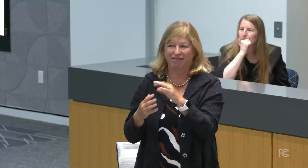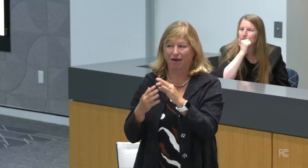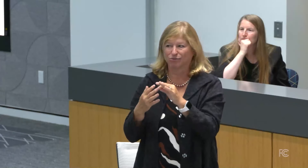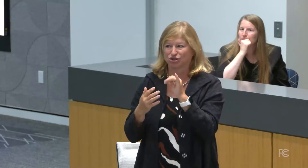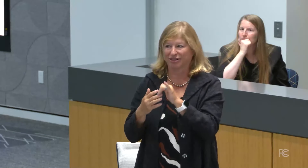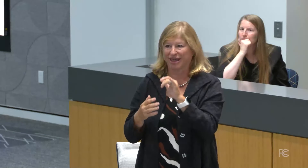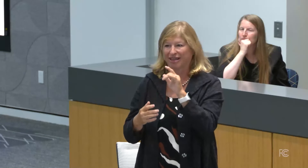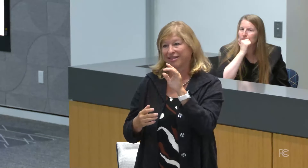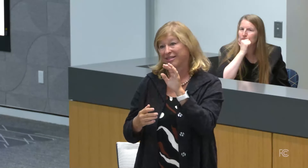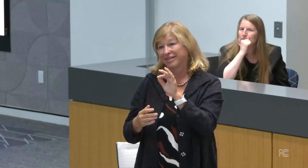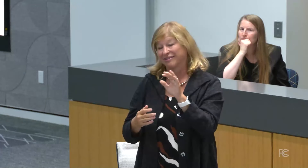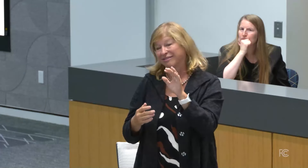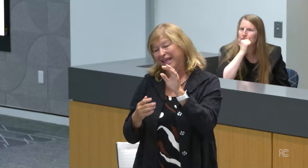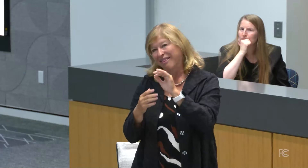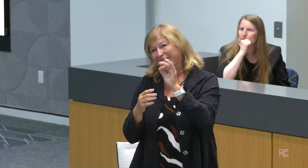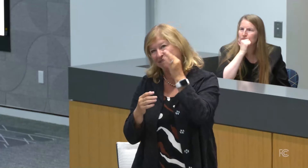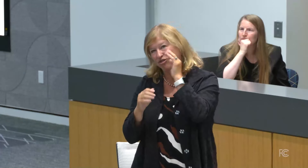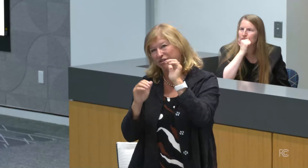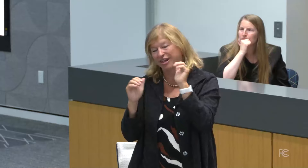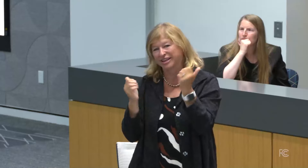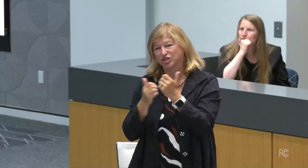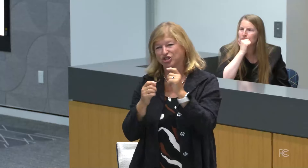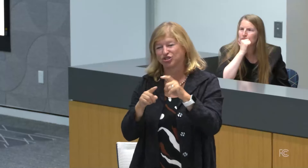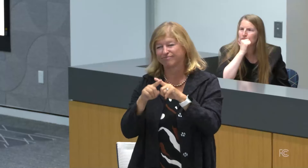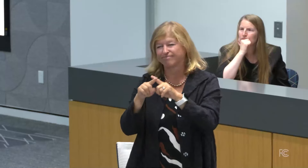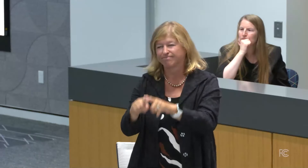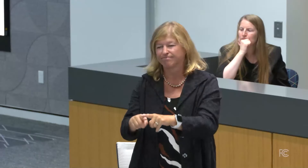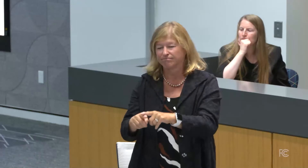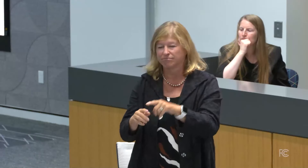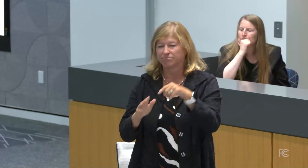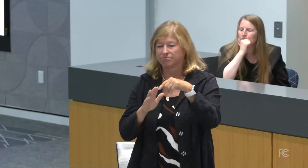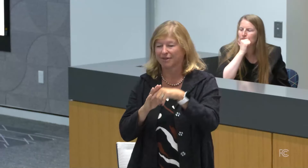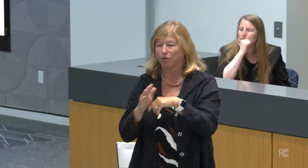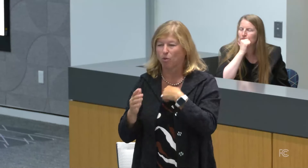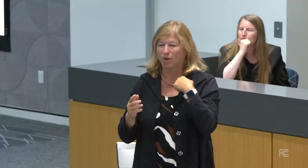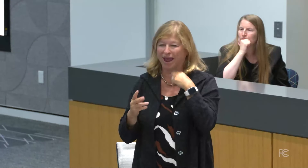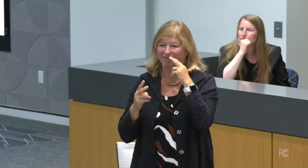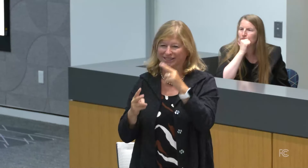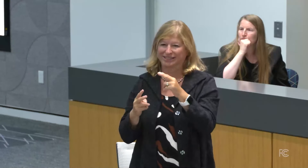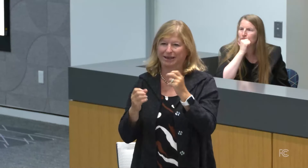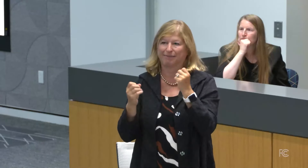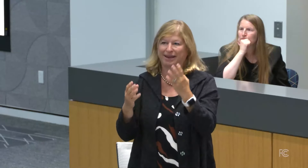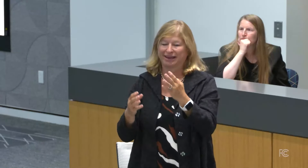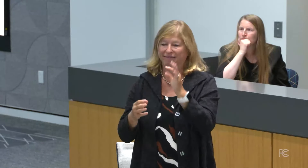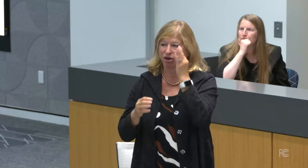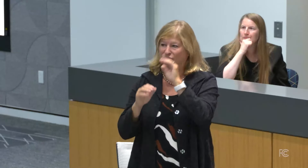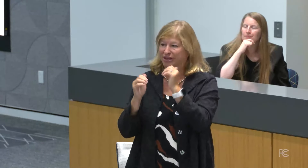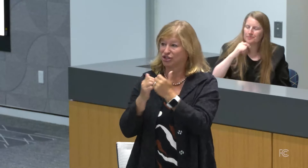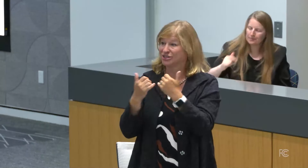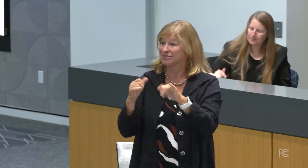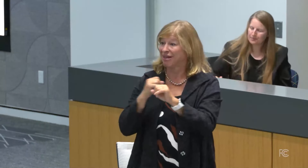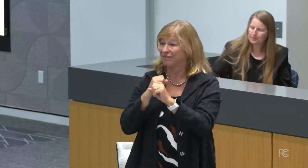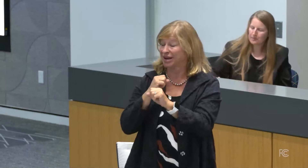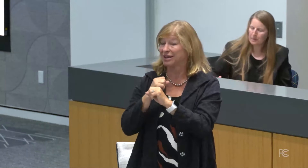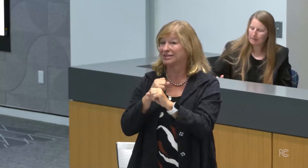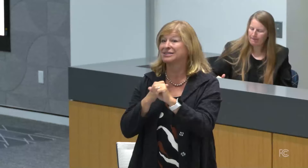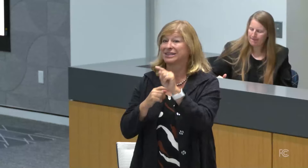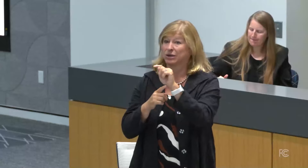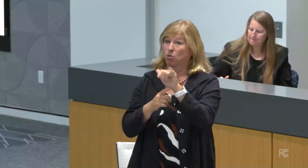THAT'S PULLED MANUALLY BY A CABLE THOSE DO EXIST THROUGHOUT THE WORLD. WE DO NEED TO MODERNIZE OUR COMMUNICATION SO WHEN WE ARE